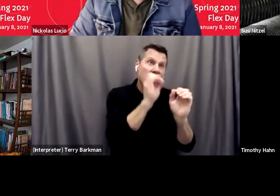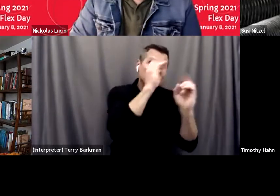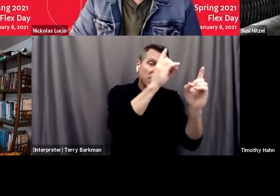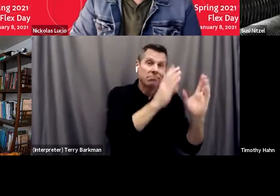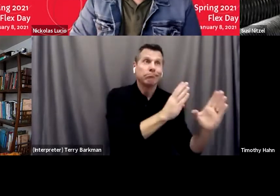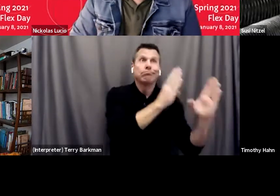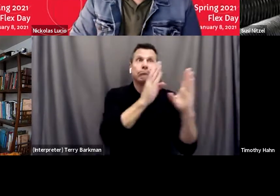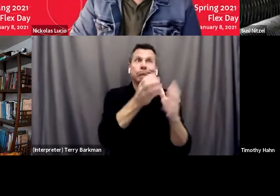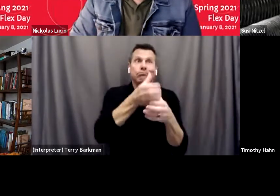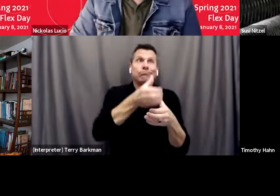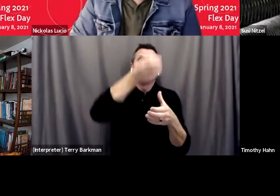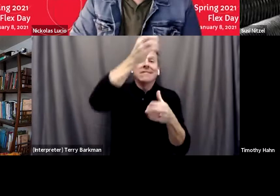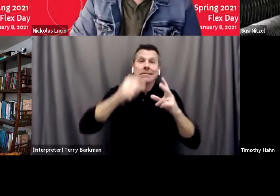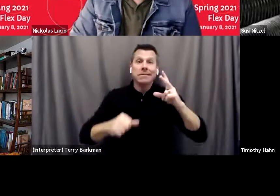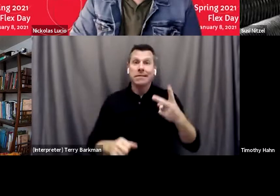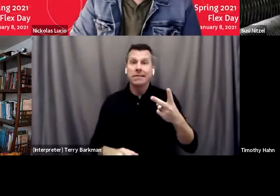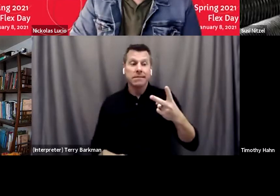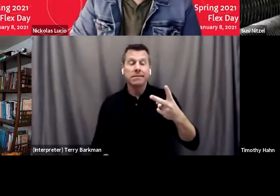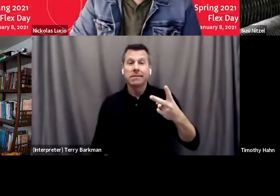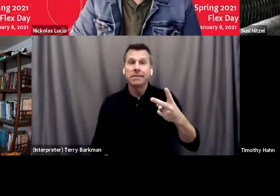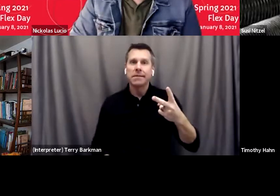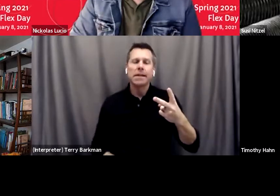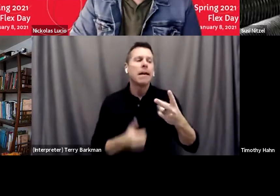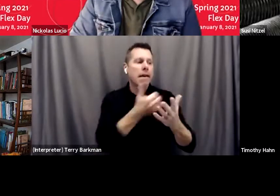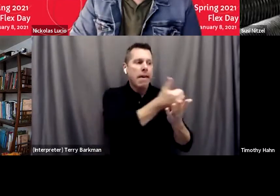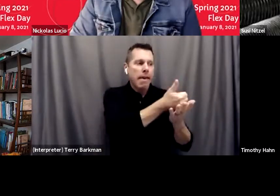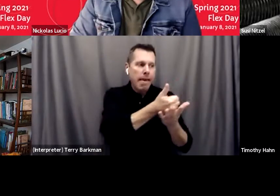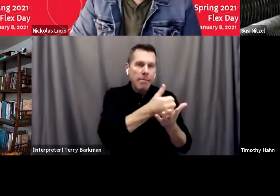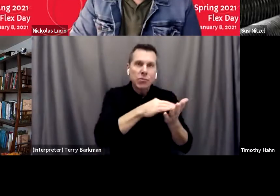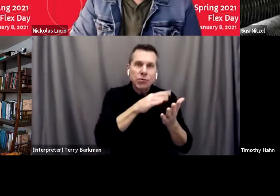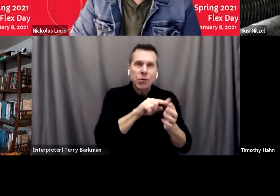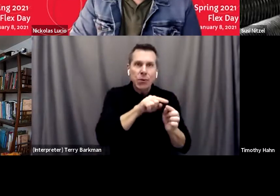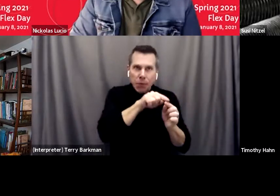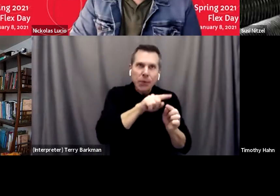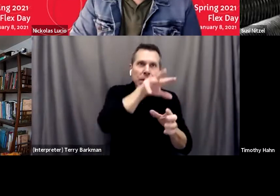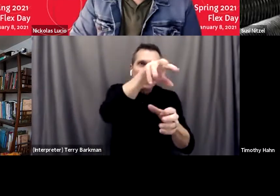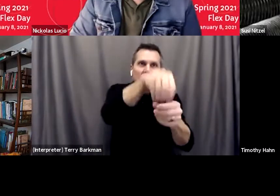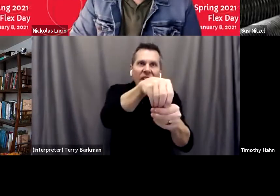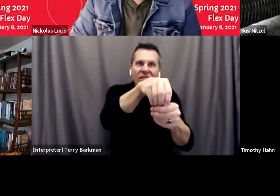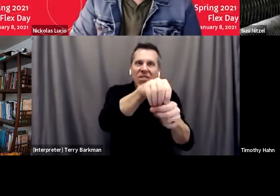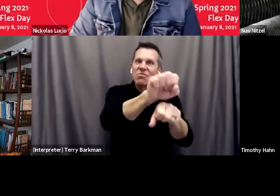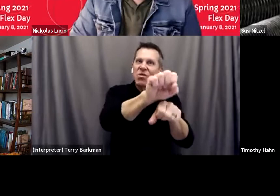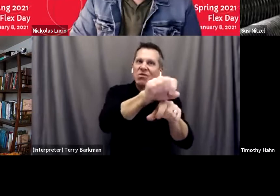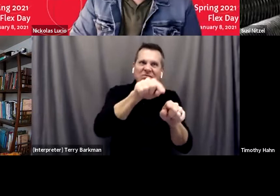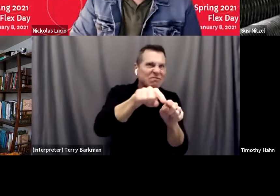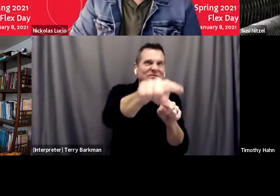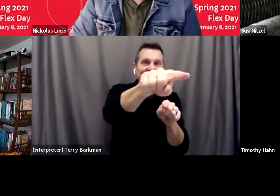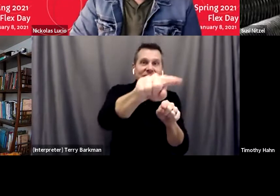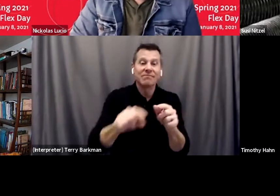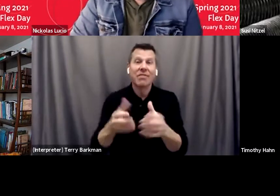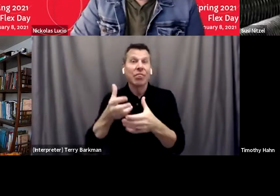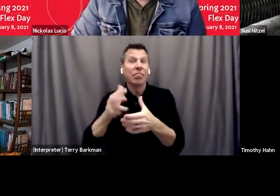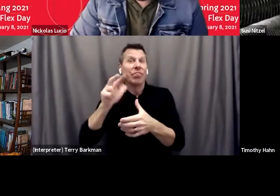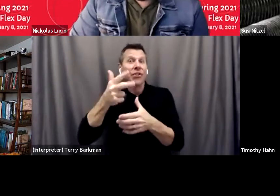help students choose and enter their pathway. The third pillar is help students stay on their path. And then the fourth pillar,